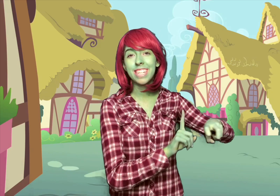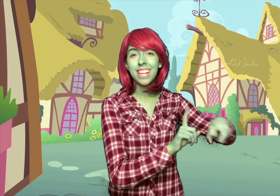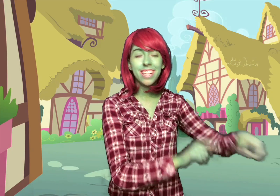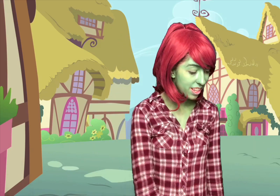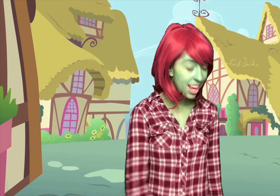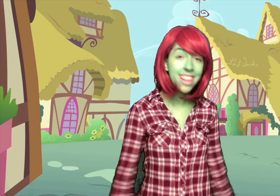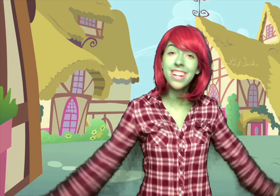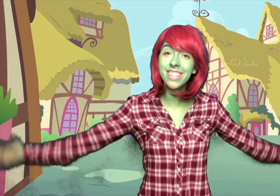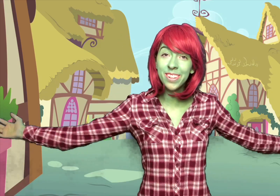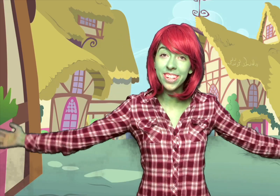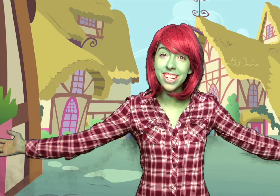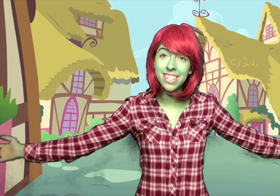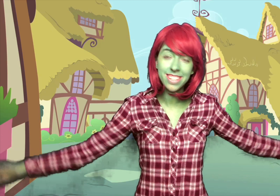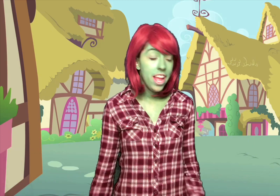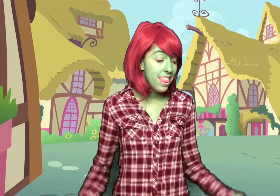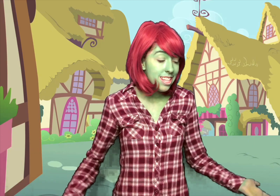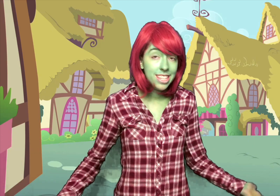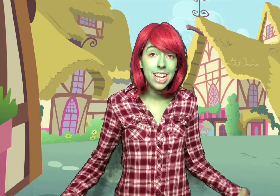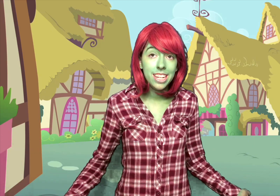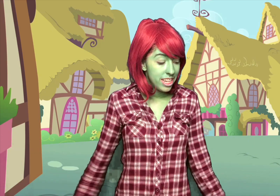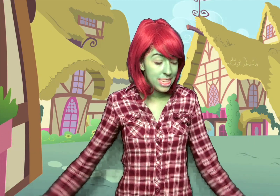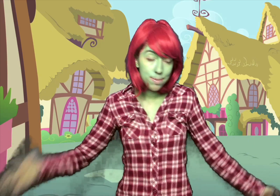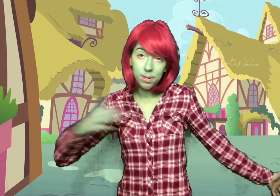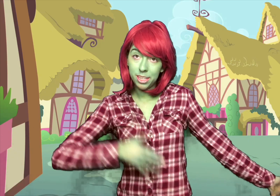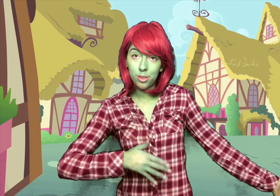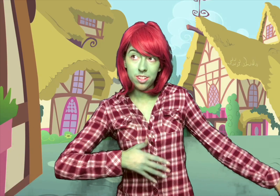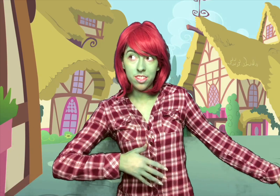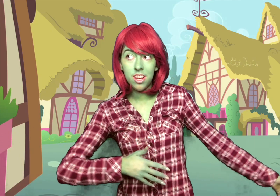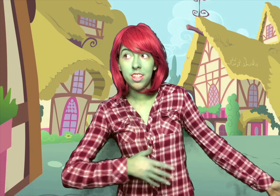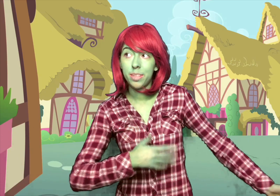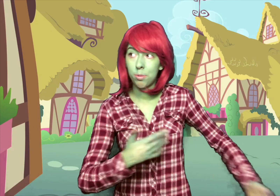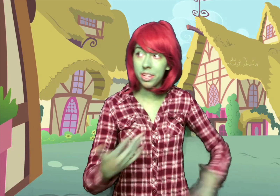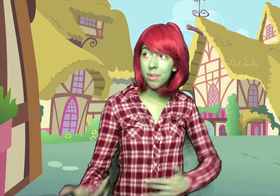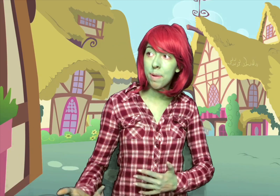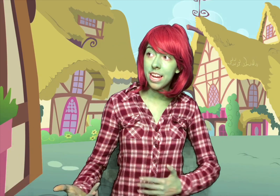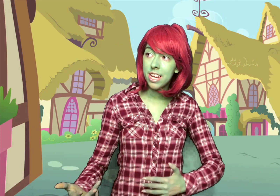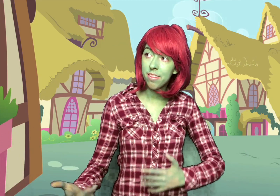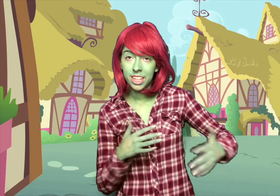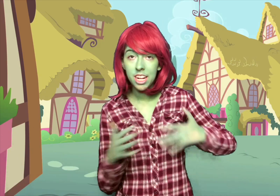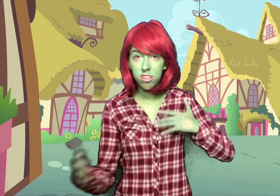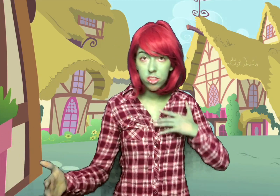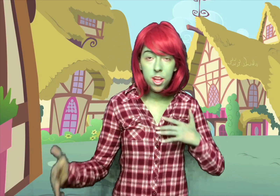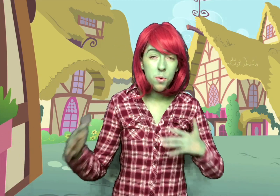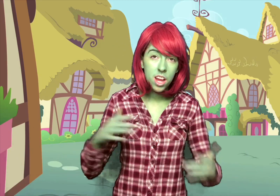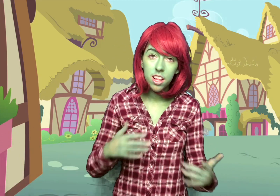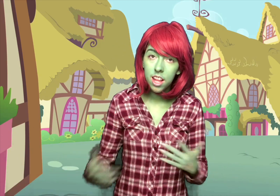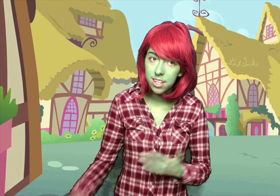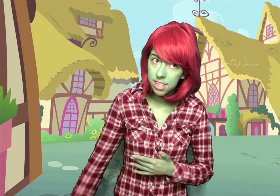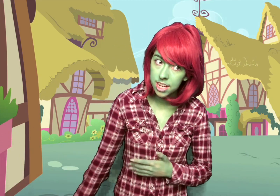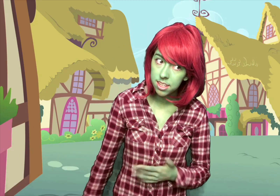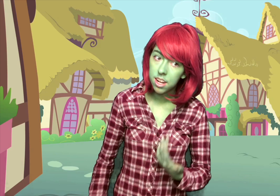together and that's the chorus and that's it. it's a pretty short song pretty repetitive kind of slow. not a lot of signs. not a